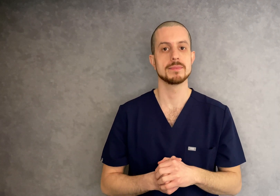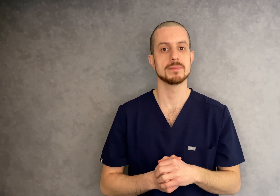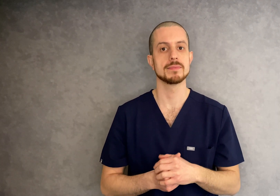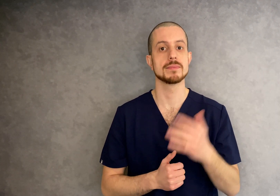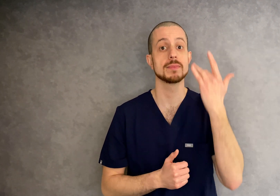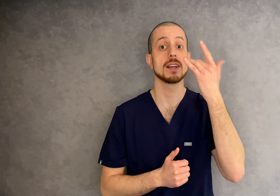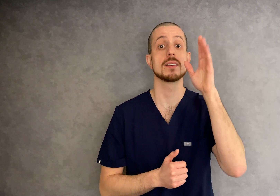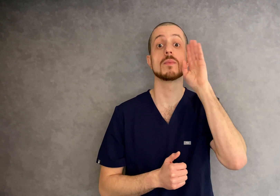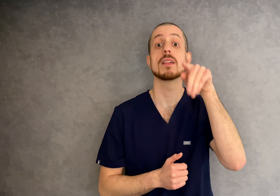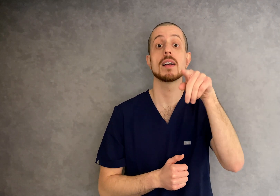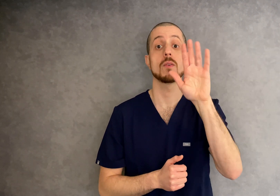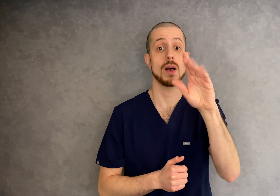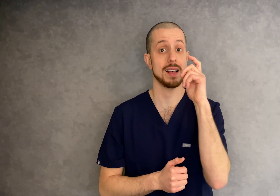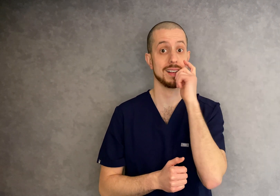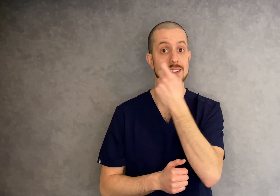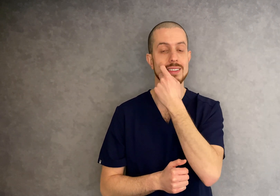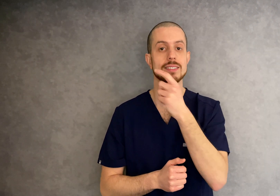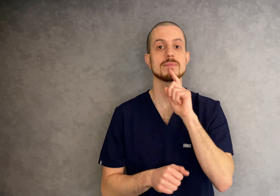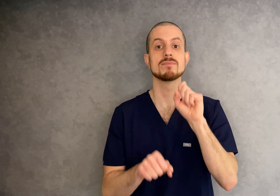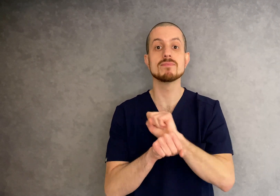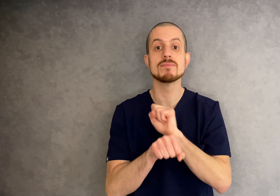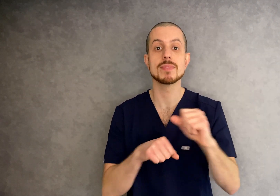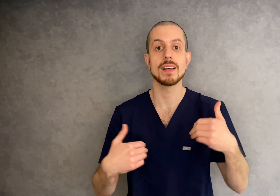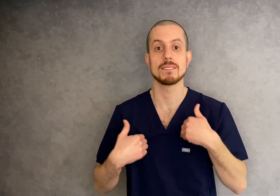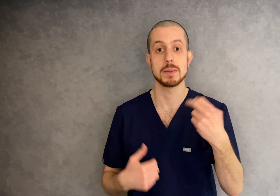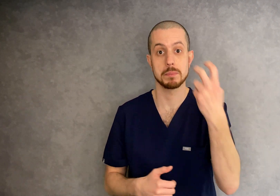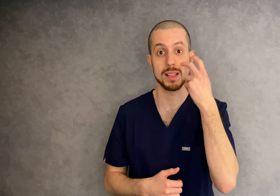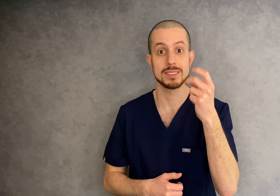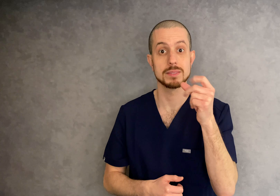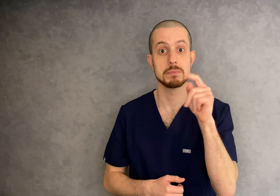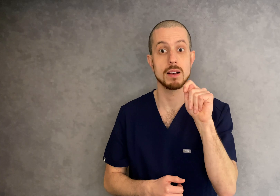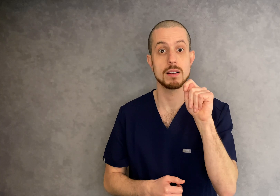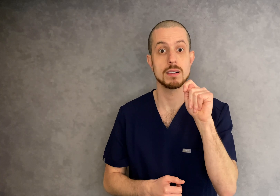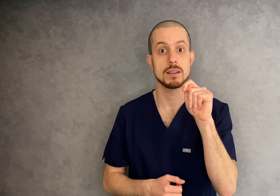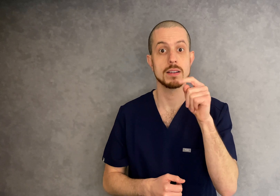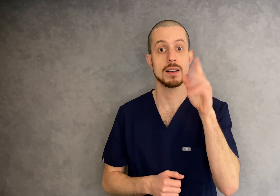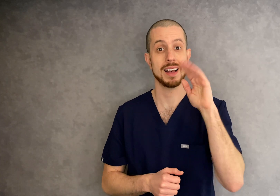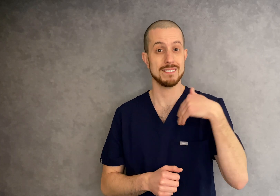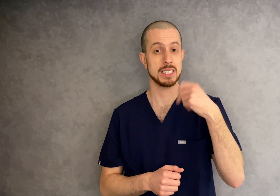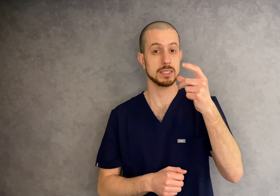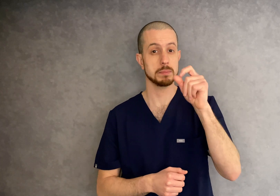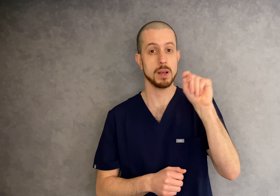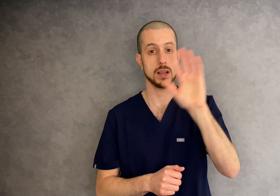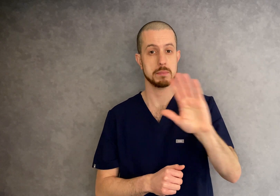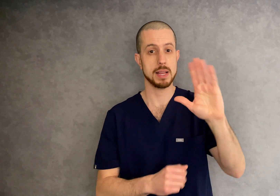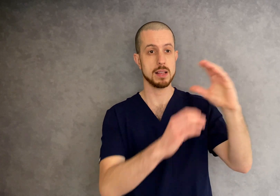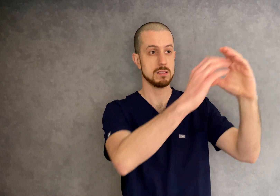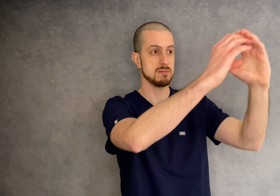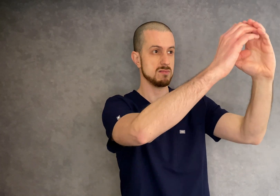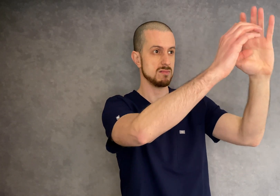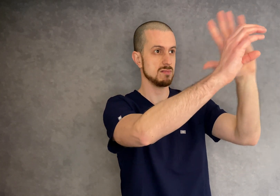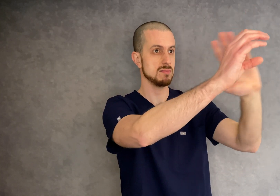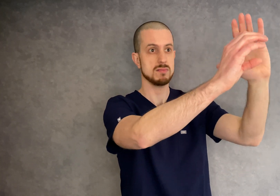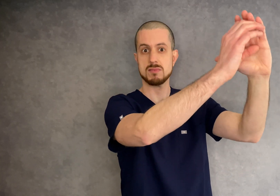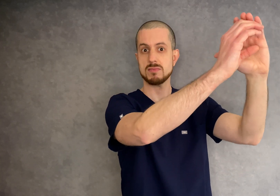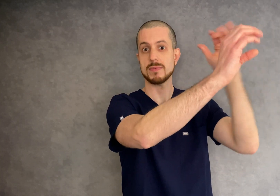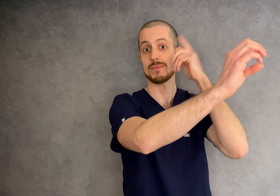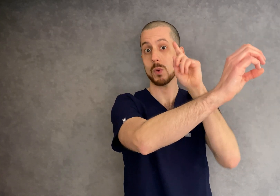For example, your eyes have a blind spot There is a "spot" that covers this space here.